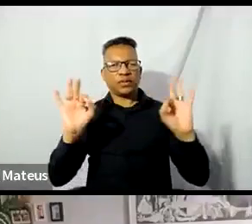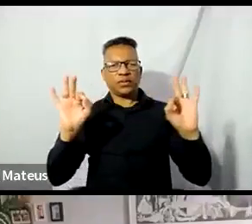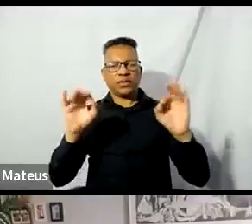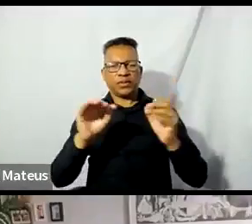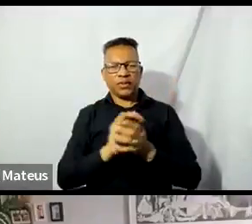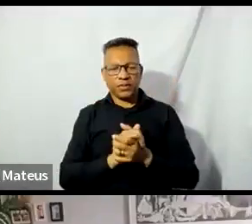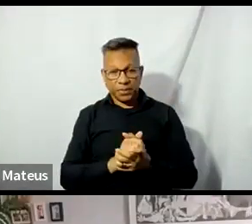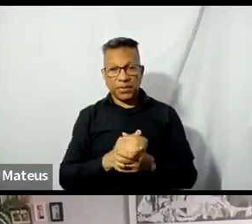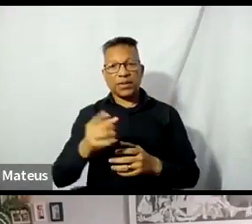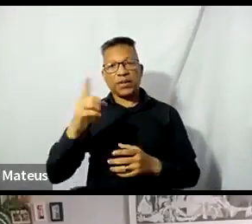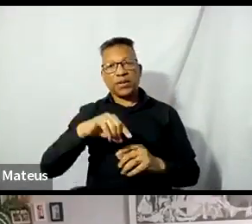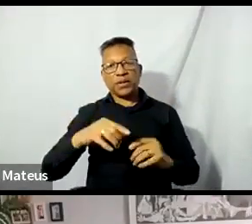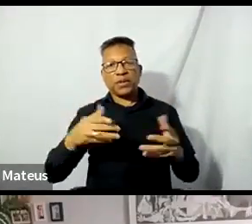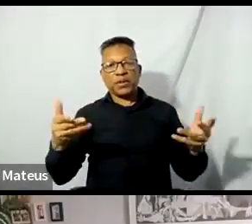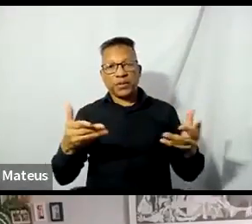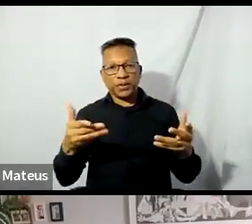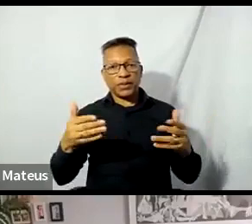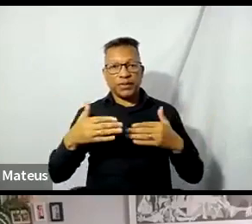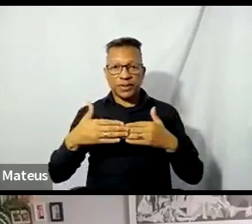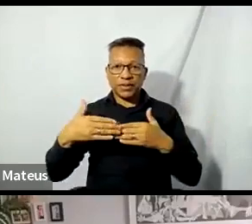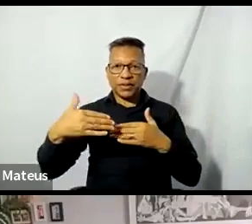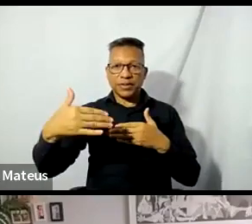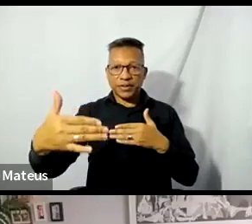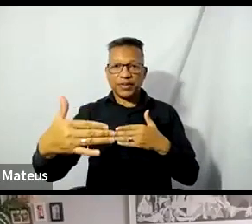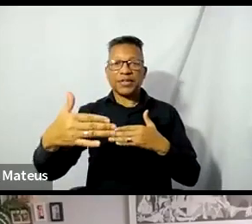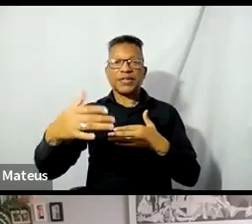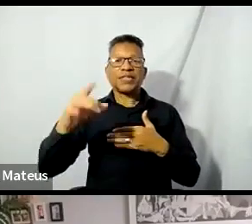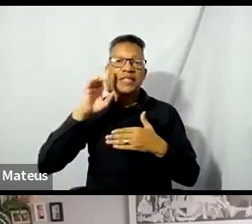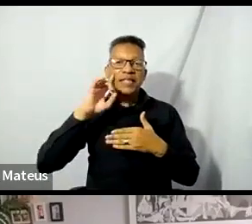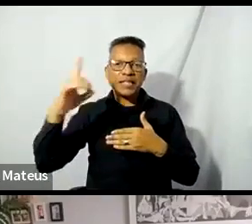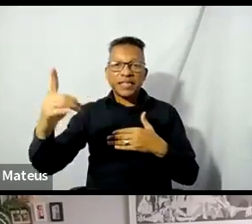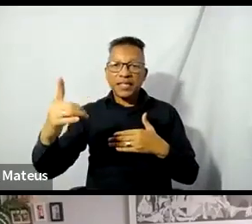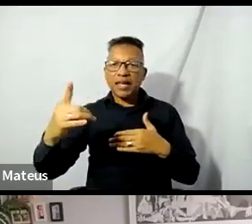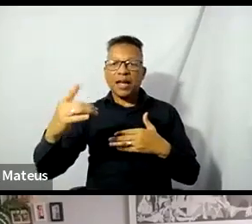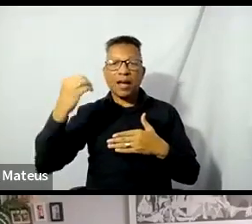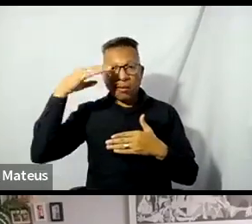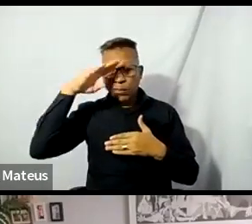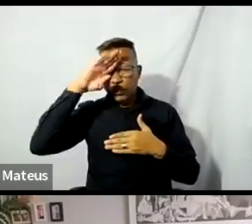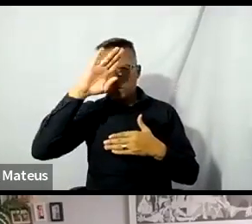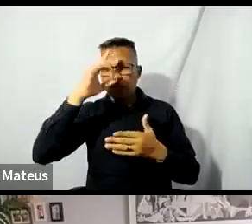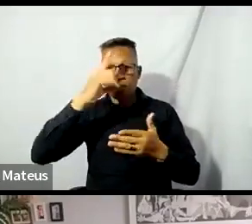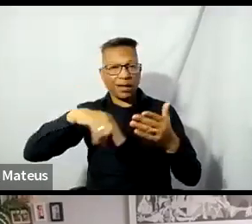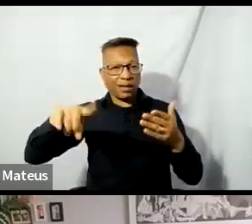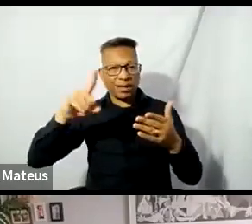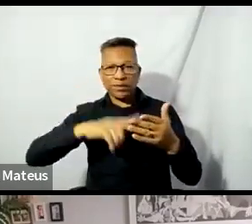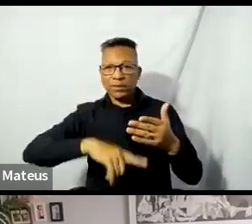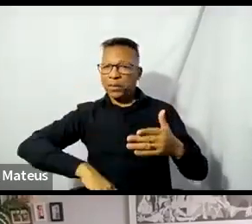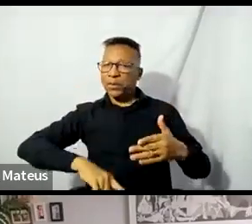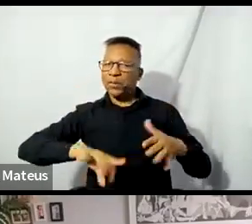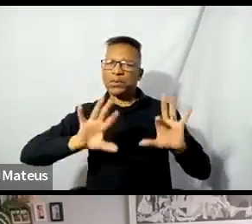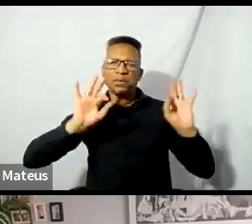n in these post-bal in these postball scenario days What a 3! What a 3! how fantastic!